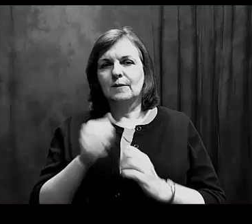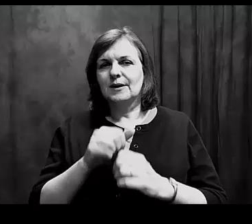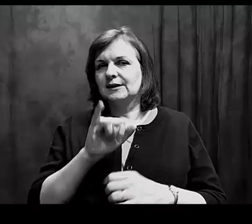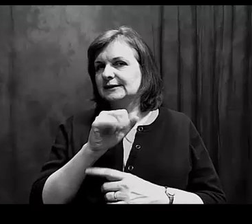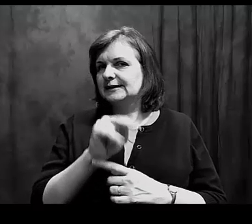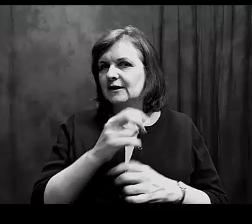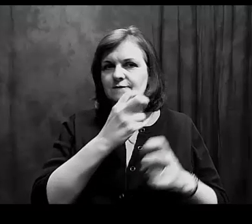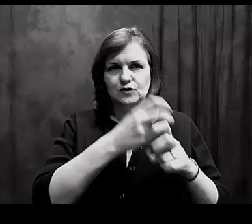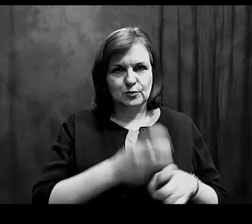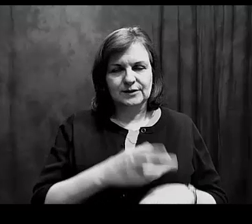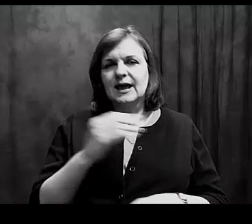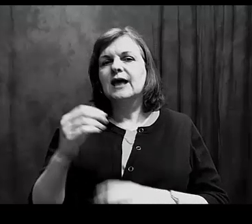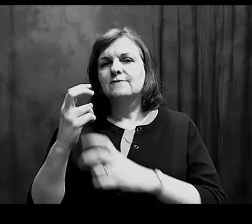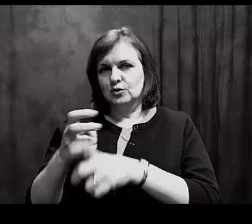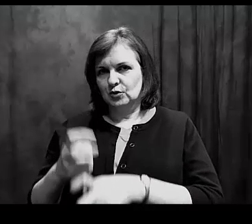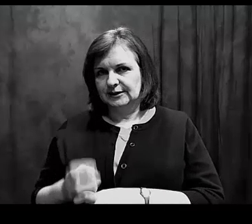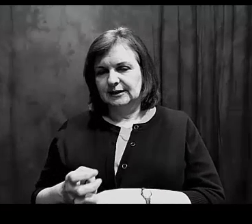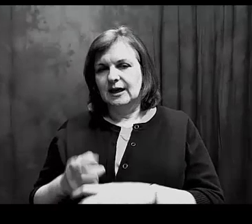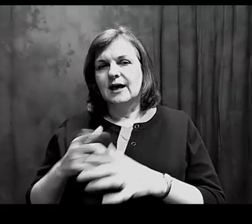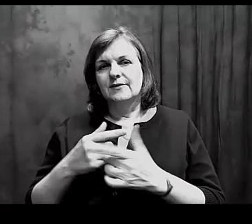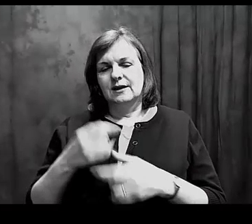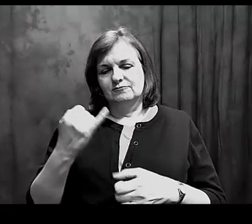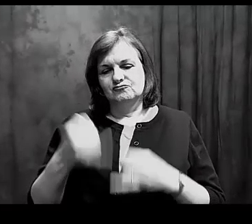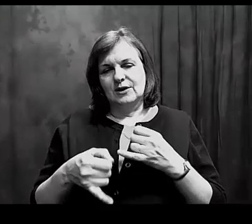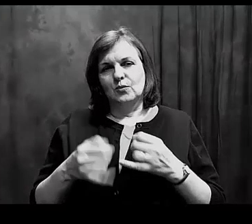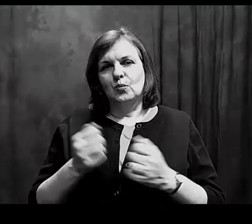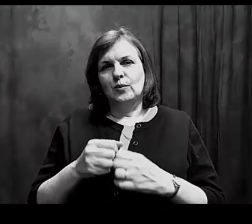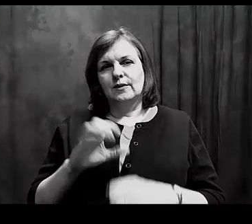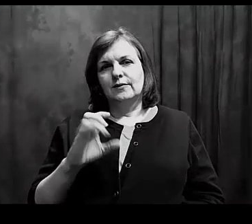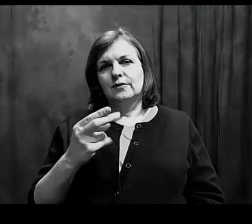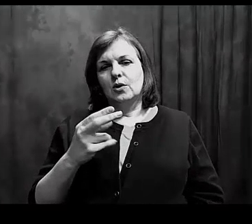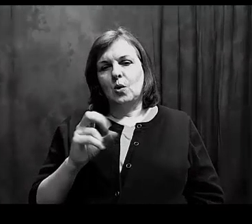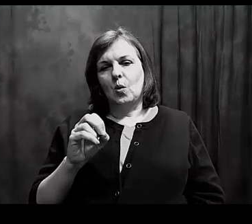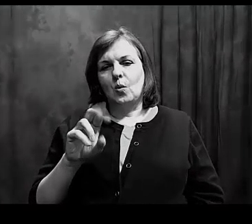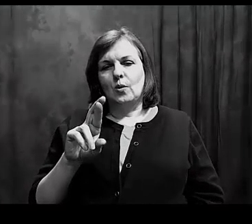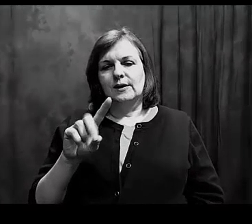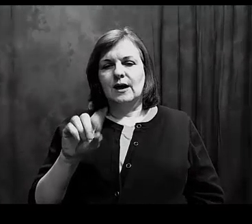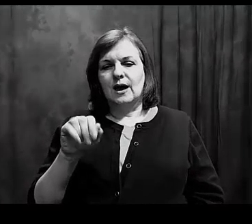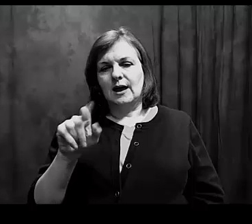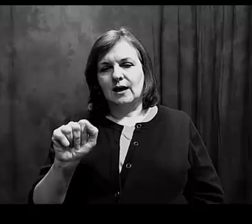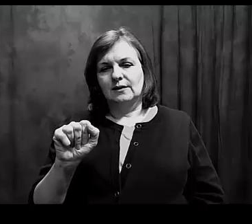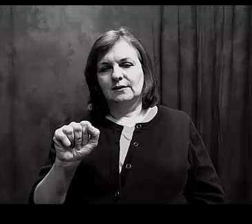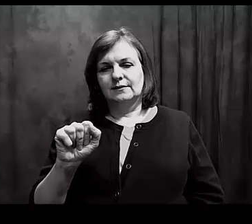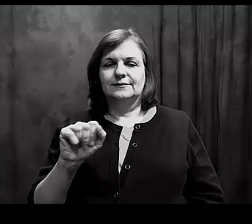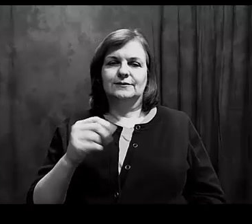So, Kingdom Animalia and then after Kingdom we divide things into Phyla